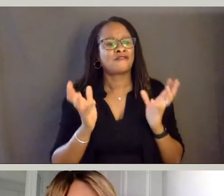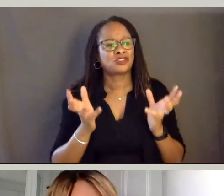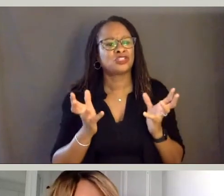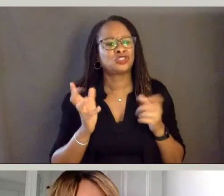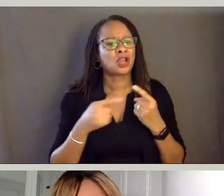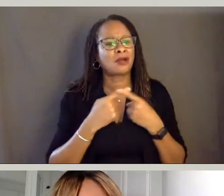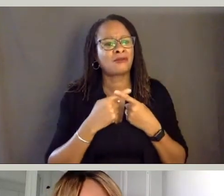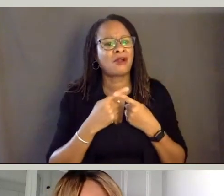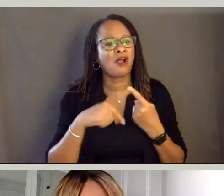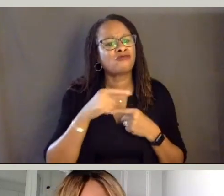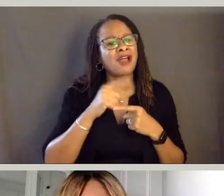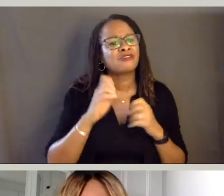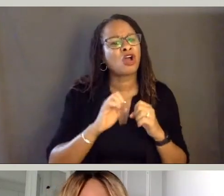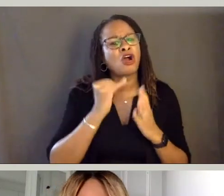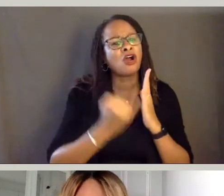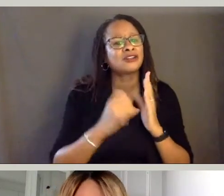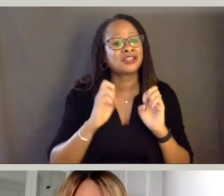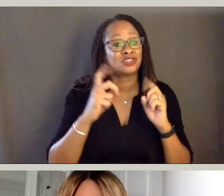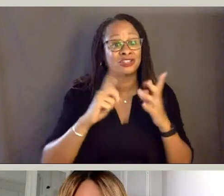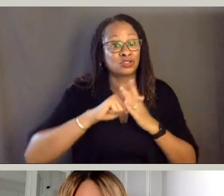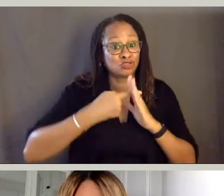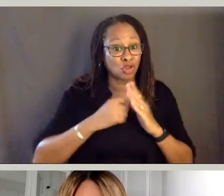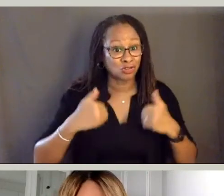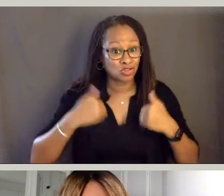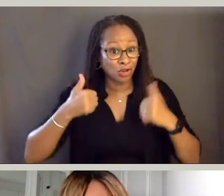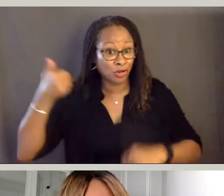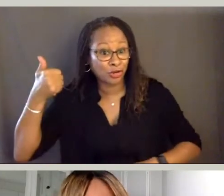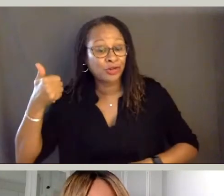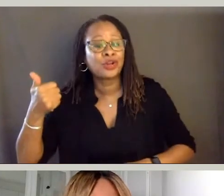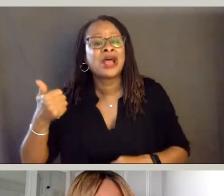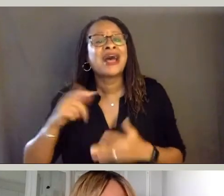that starts younger and then exposure,